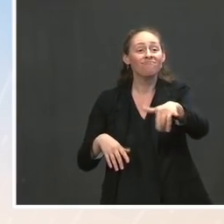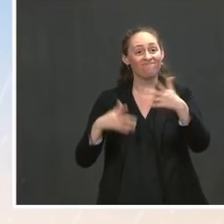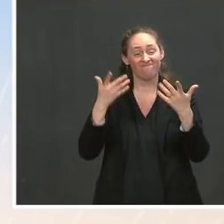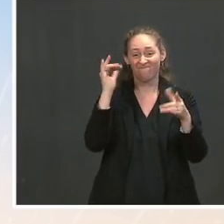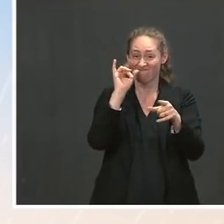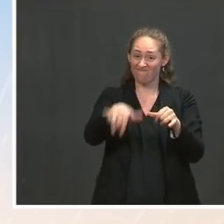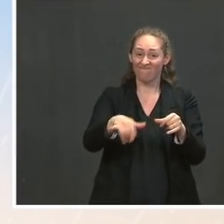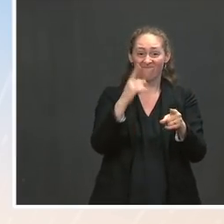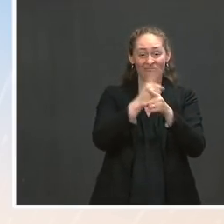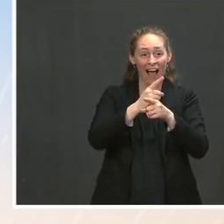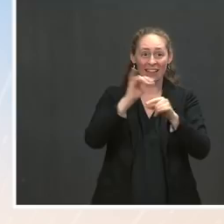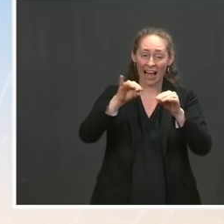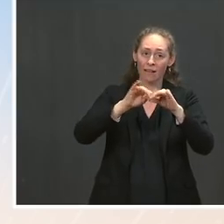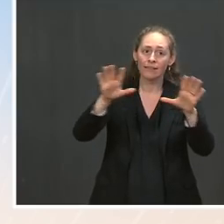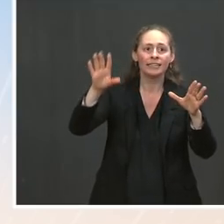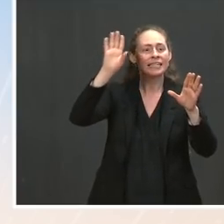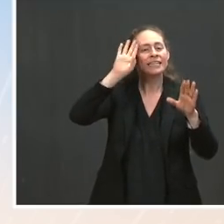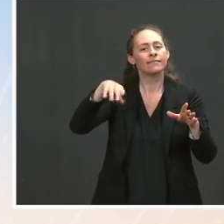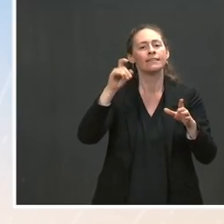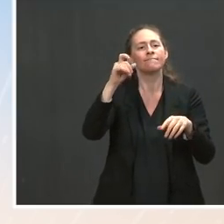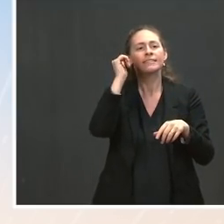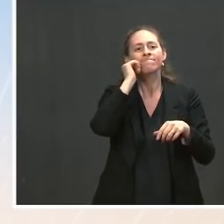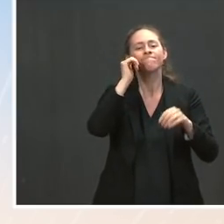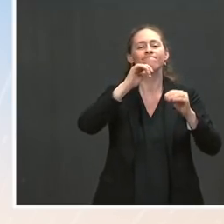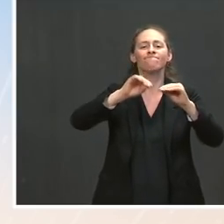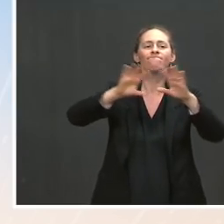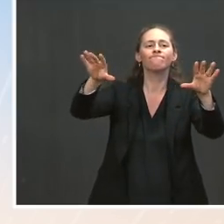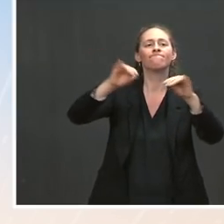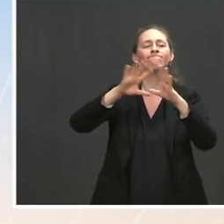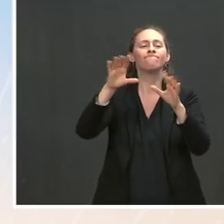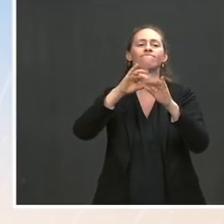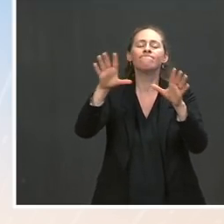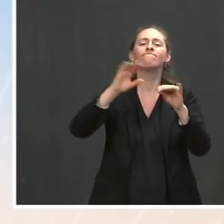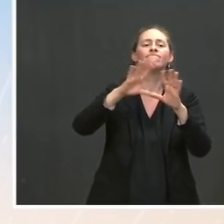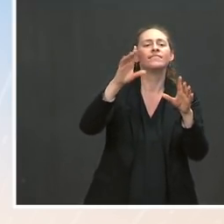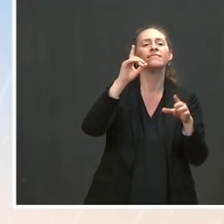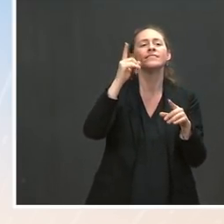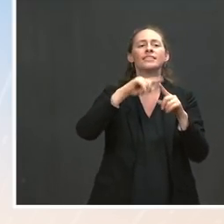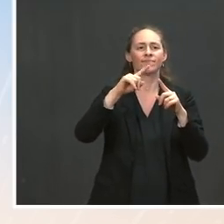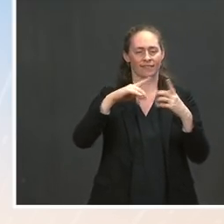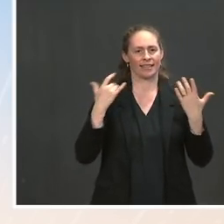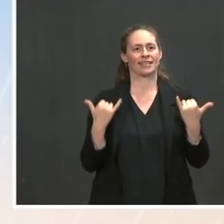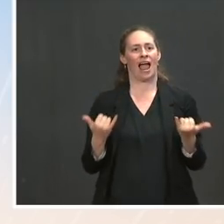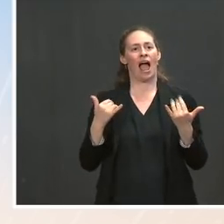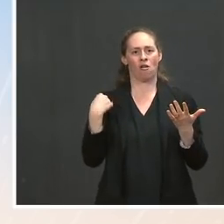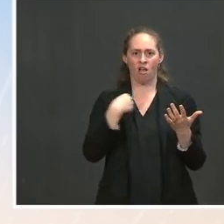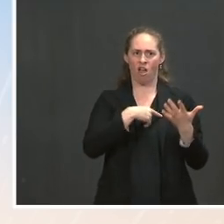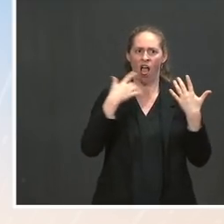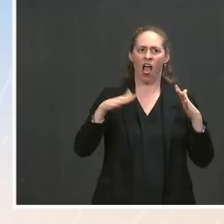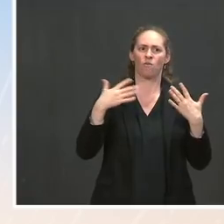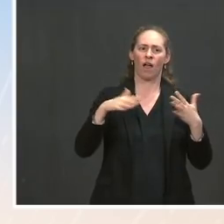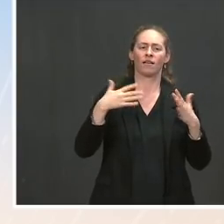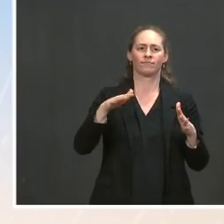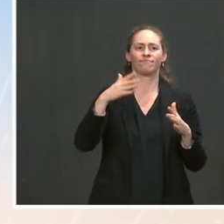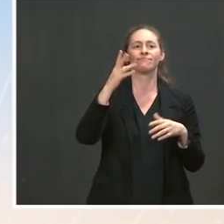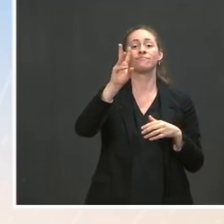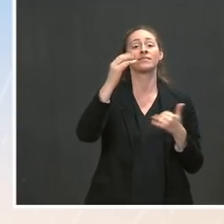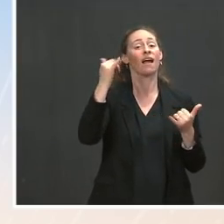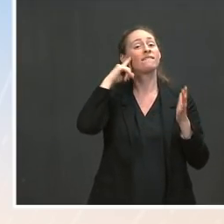There are some details that have been out and reported, I believe in the Wall Street Journal. We'll get all that information out to all of you.